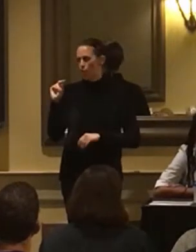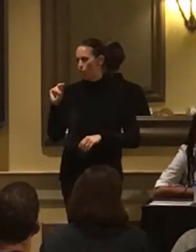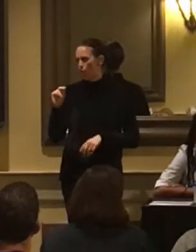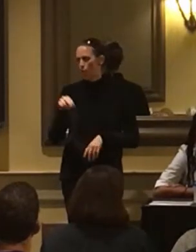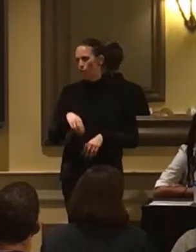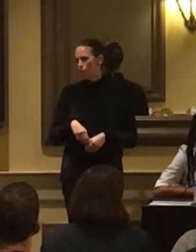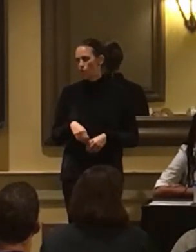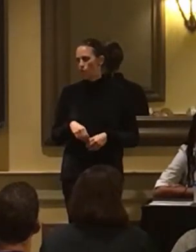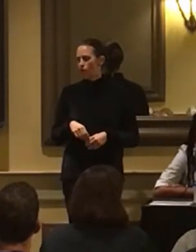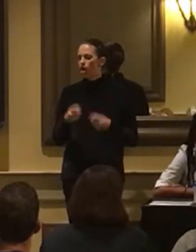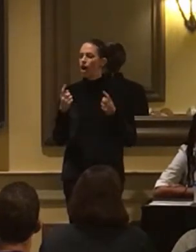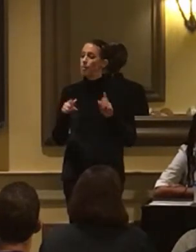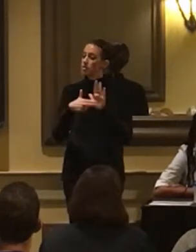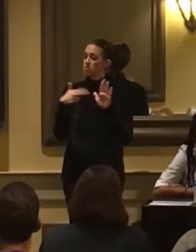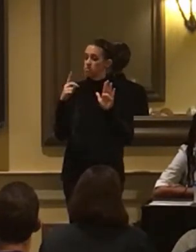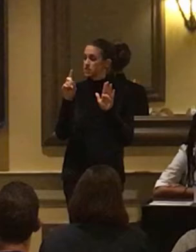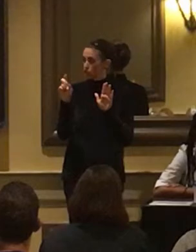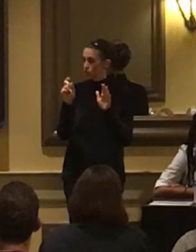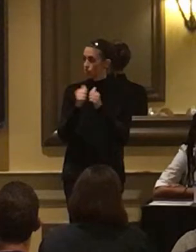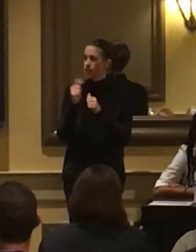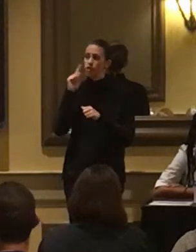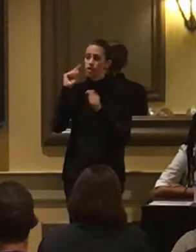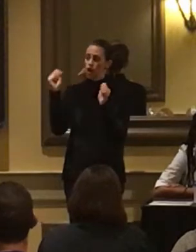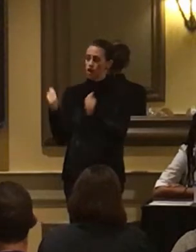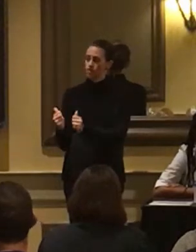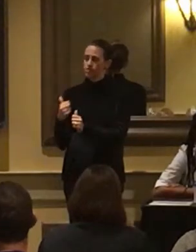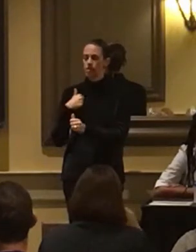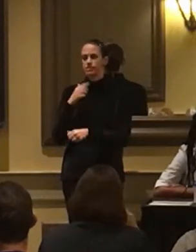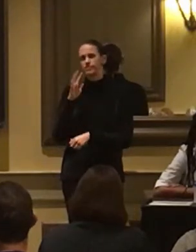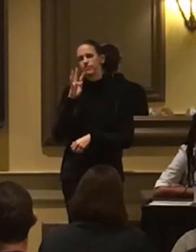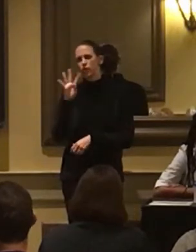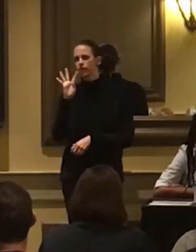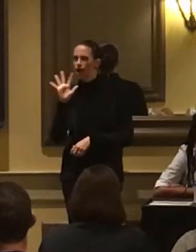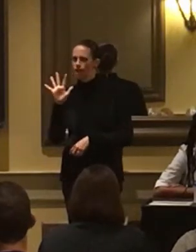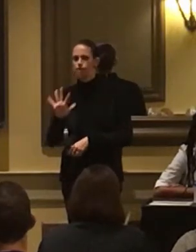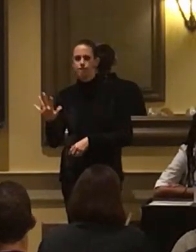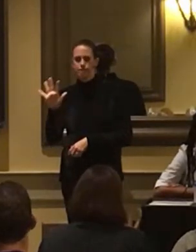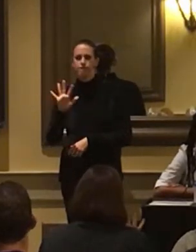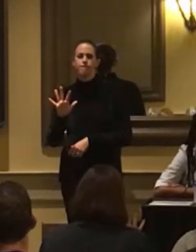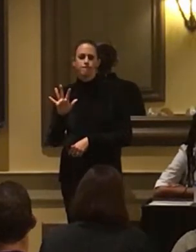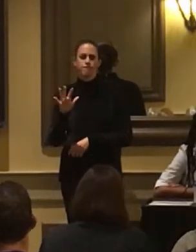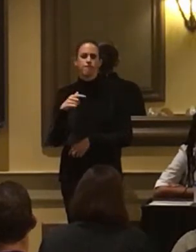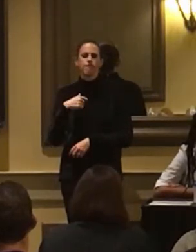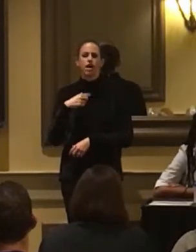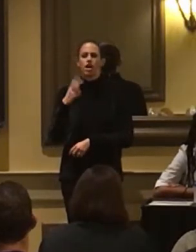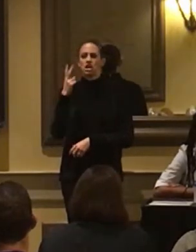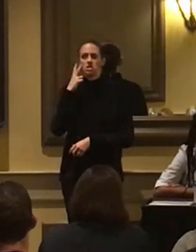When I was diagnosed with my loss, I was four or five years old and I didn't see anything out of the blue.